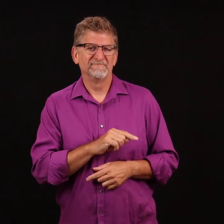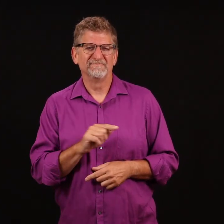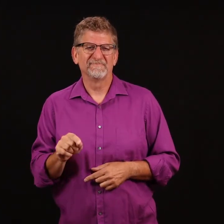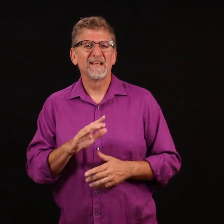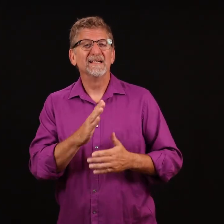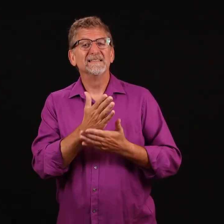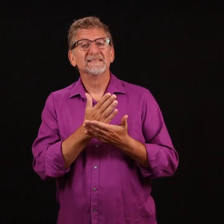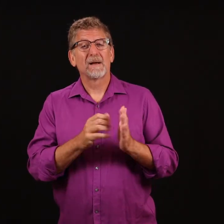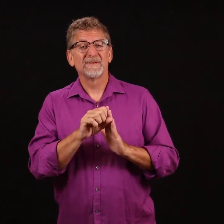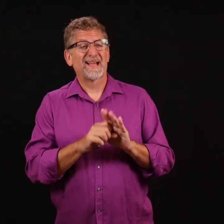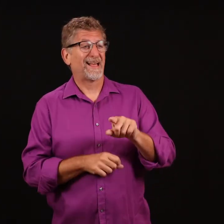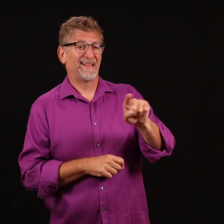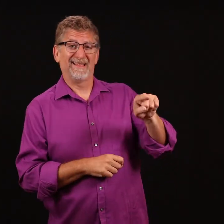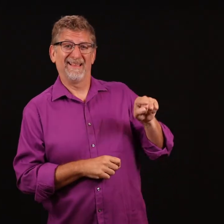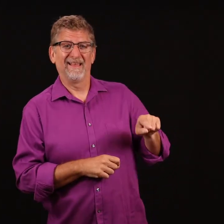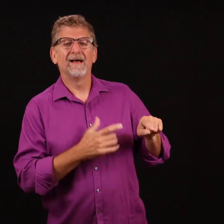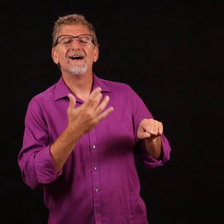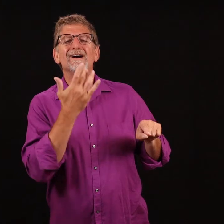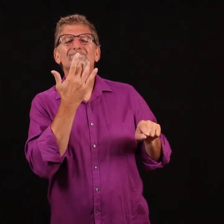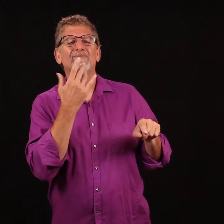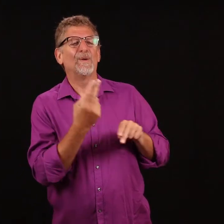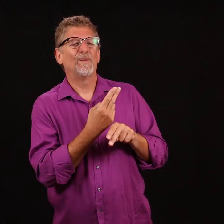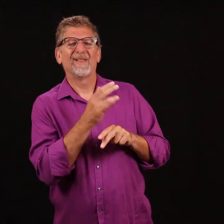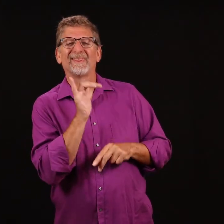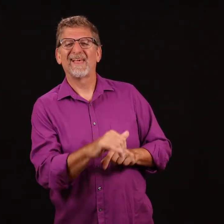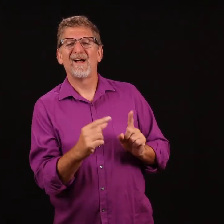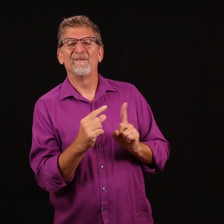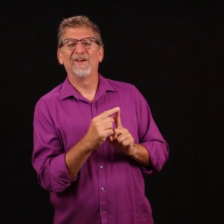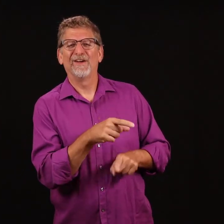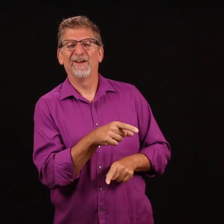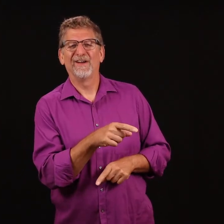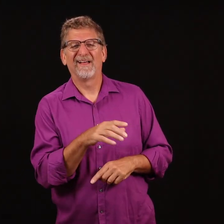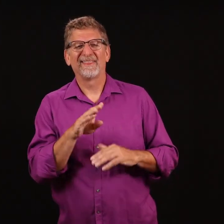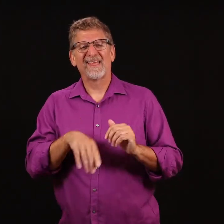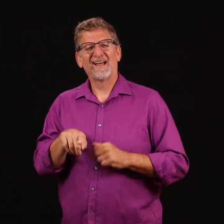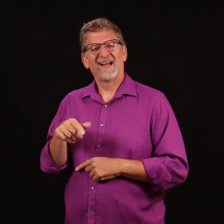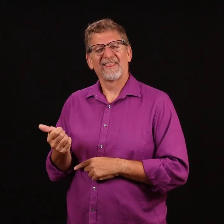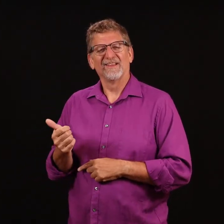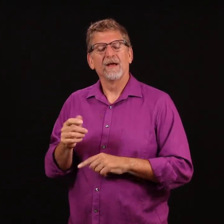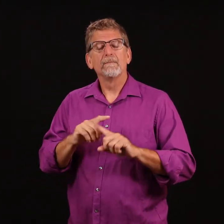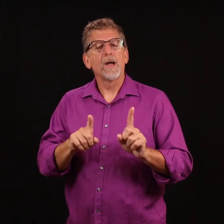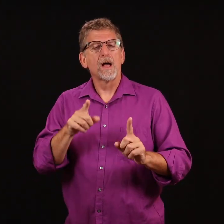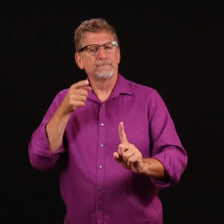Some states prefer to call it one name rather than the other.